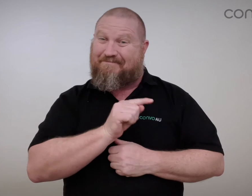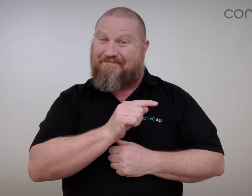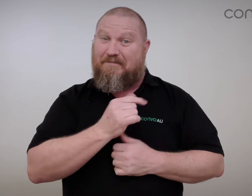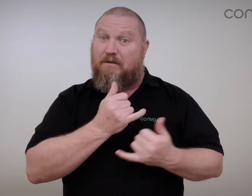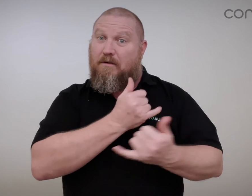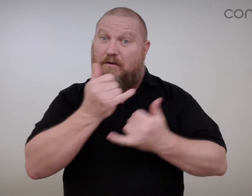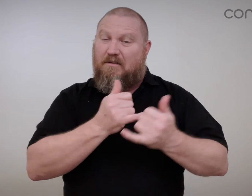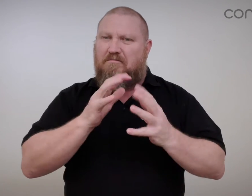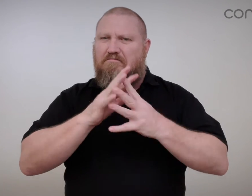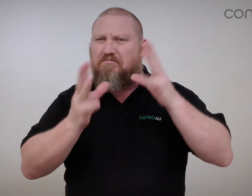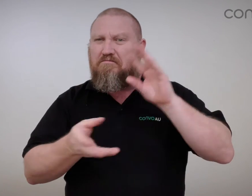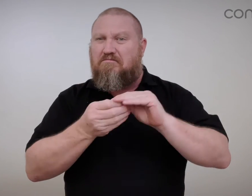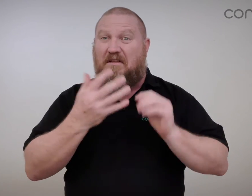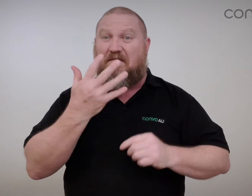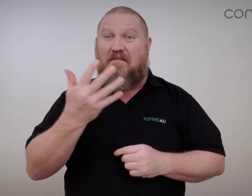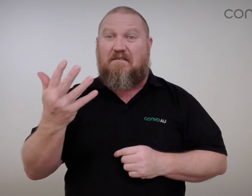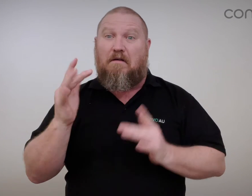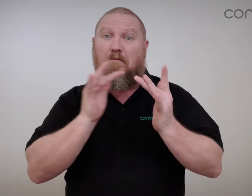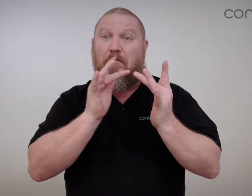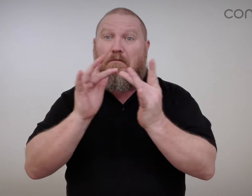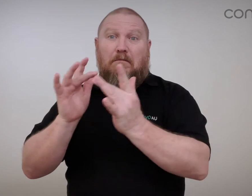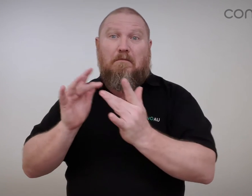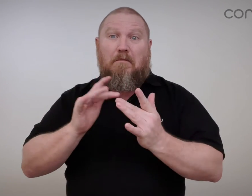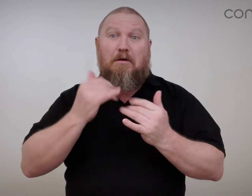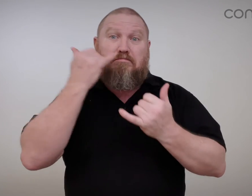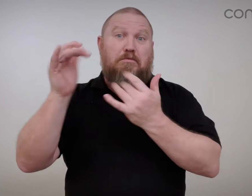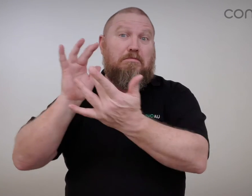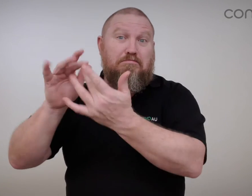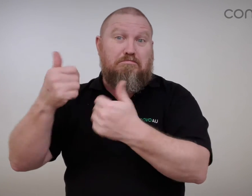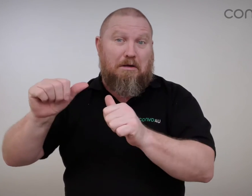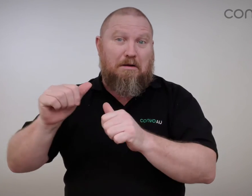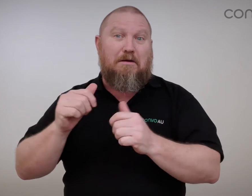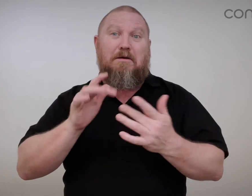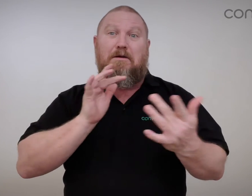In the 4 hours we have tested, we have handled 55 contacts.